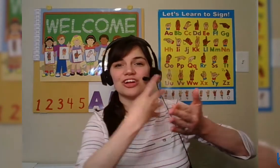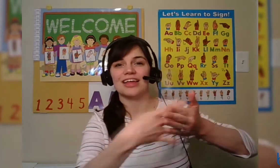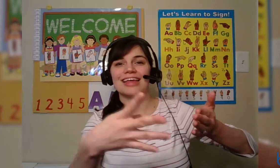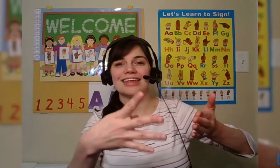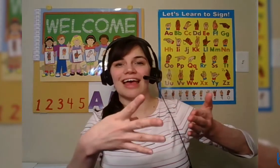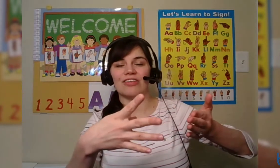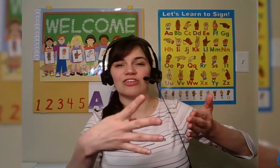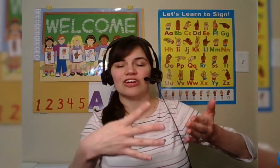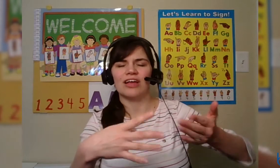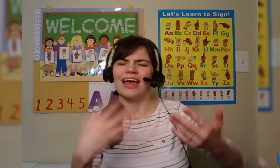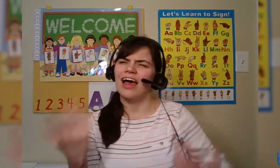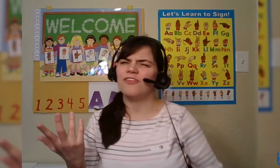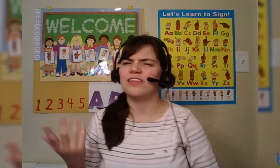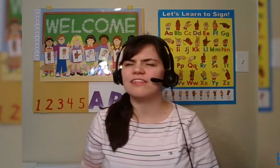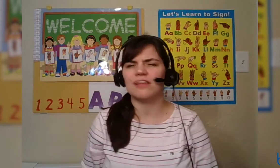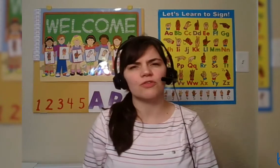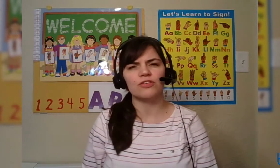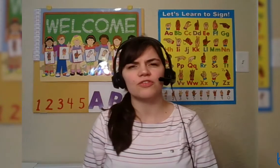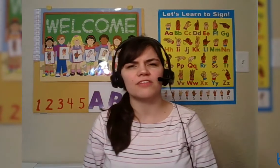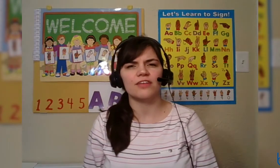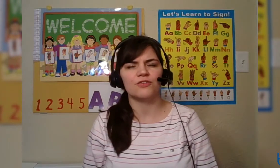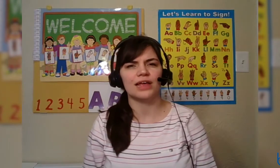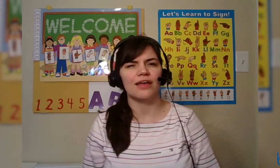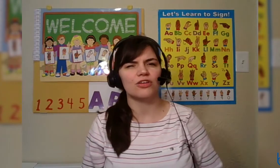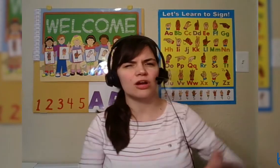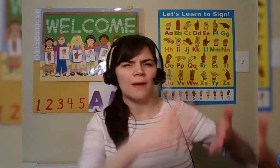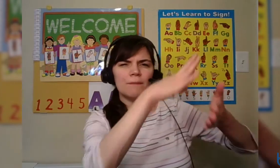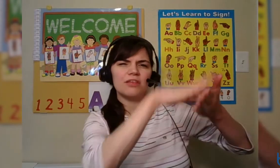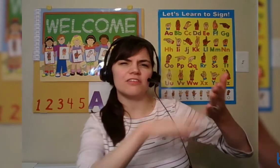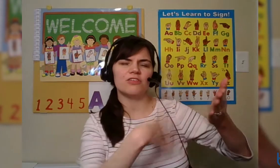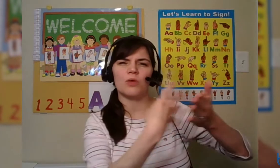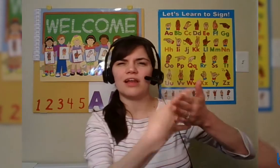calendar. I've seen several different signs for calendar, but this is the one